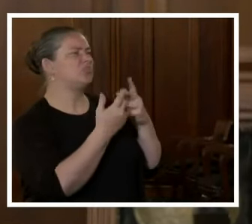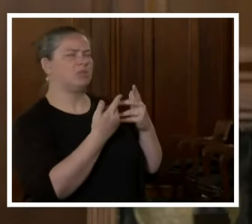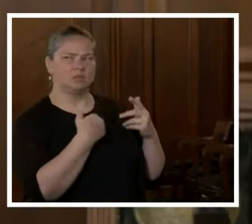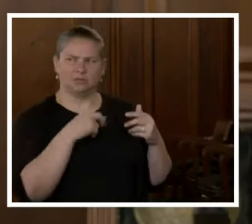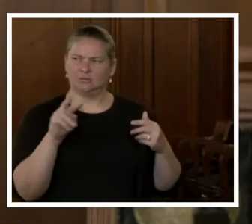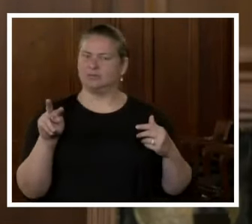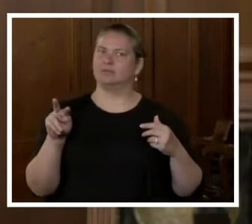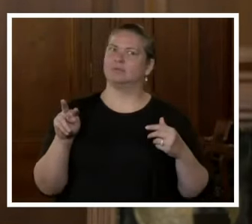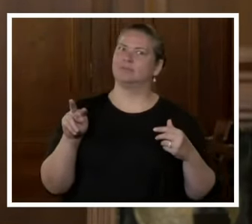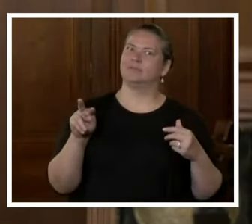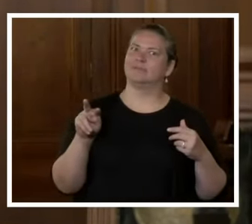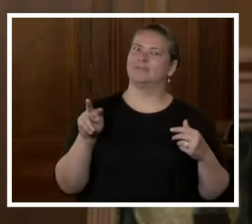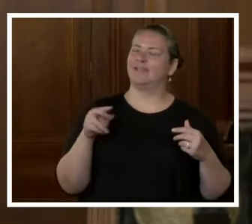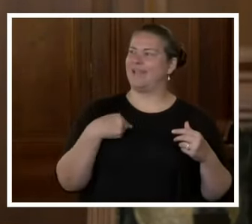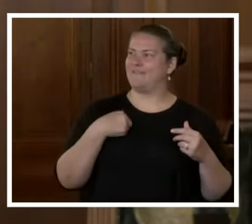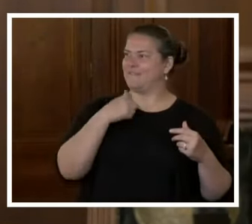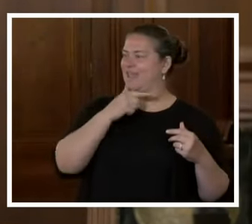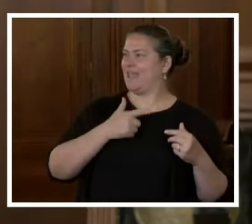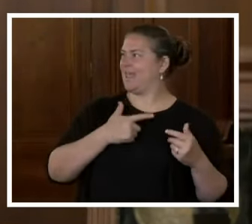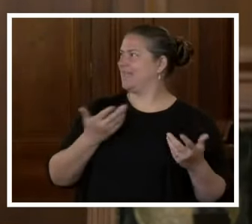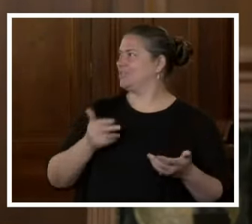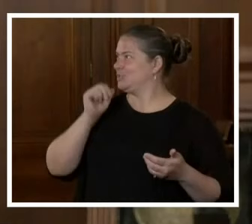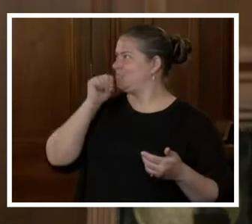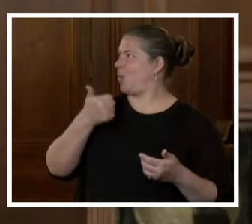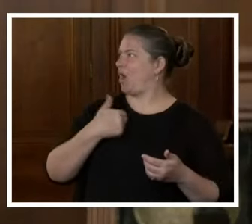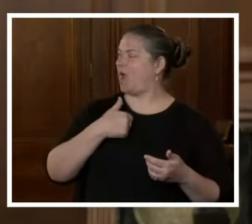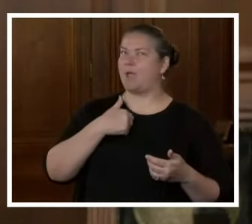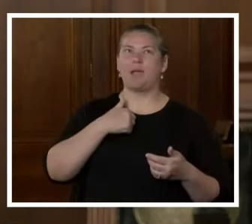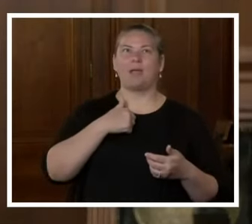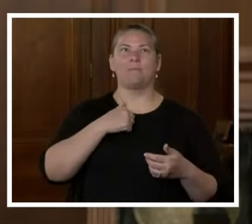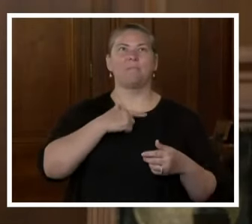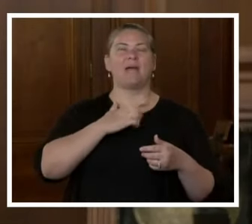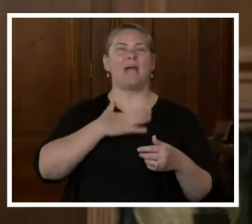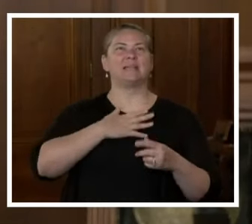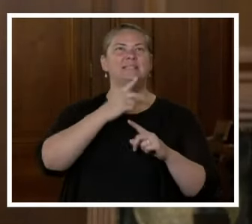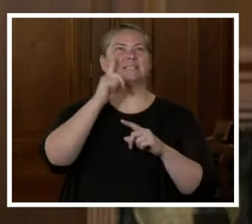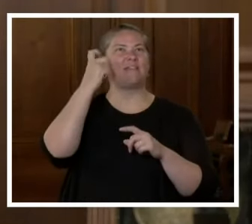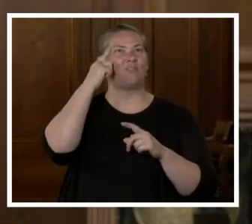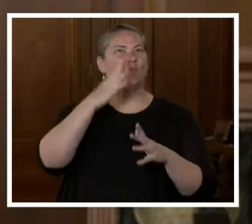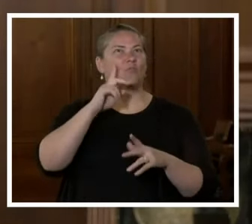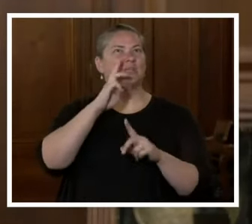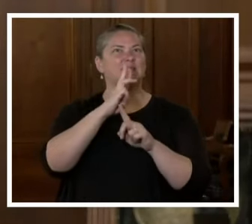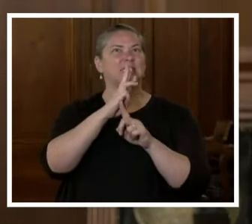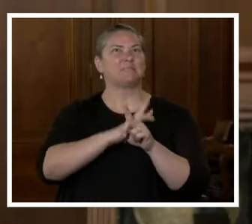COUNTRY -- FACE IT FOR THE ENTIRE HISTORY OF THIS COUNTRY. WHAT I HAVE FACE SAID NOTHING,